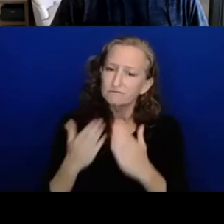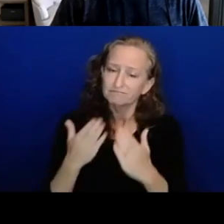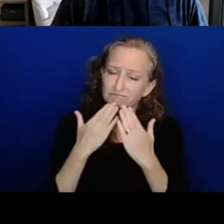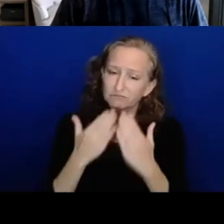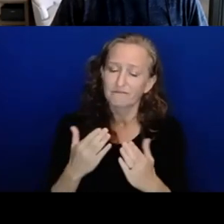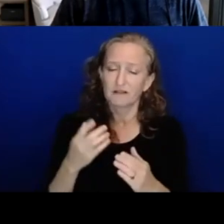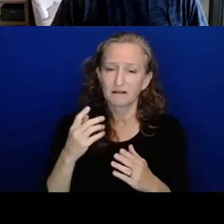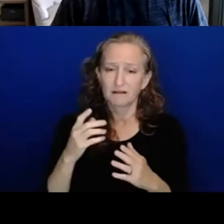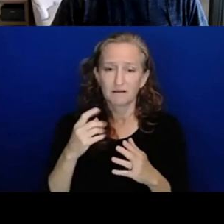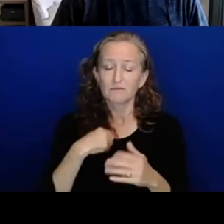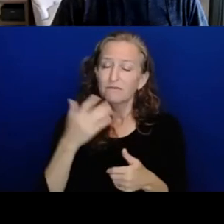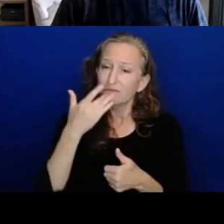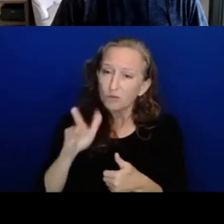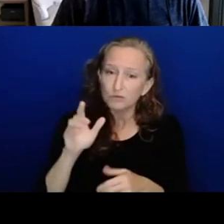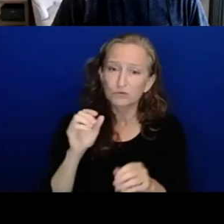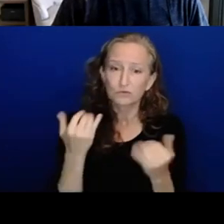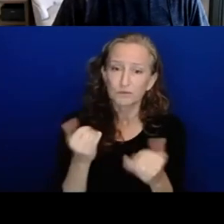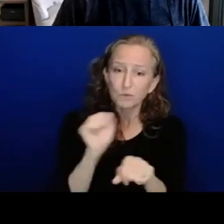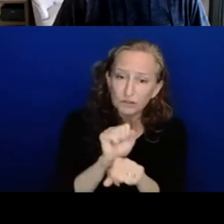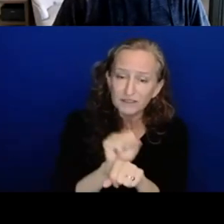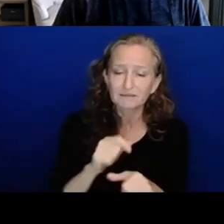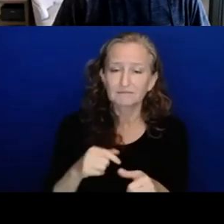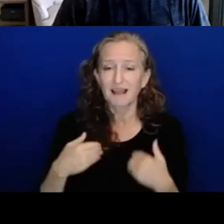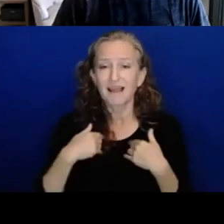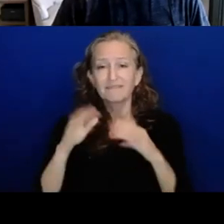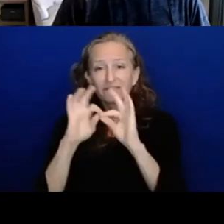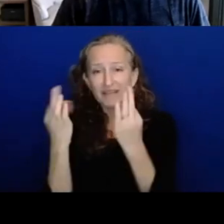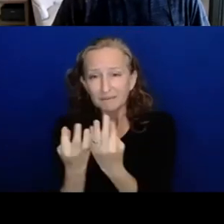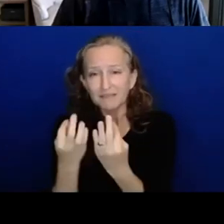I have folks I can turn to. And so, it's really brought home, you know, what's really important